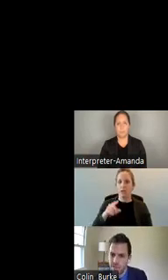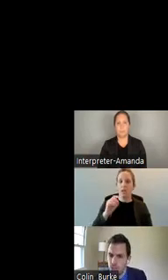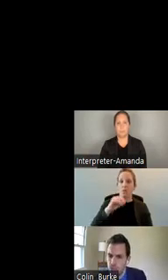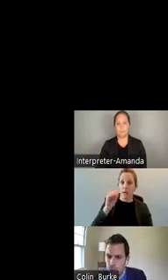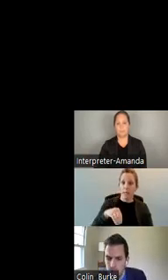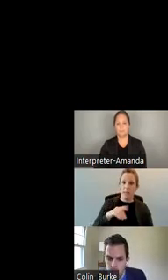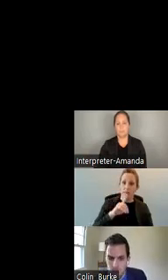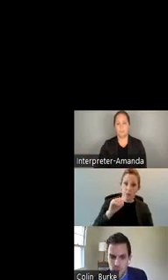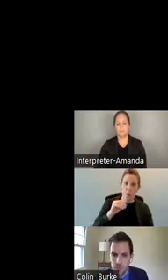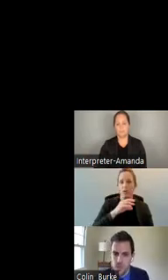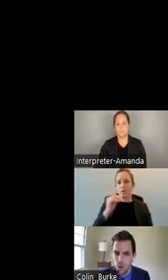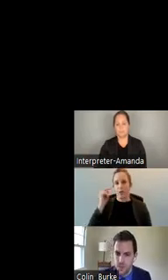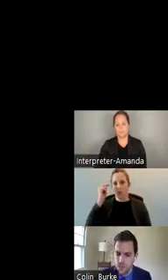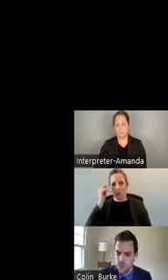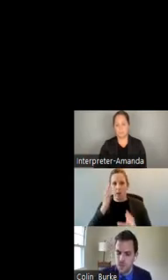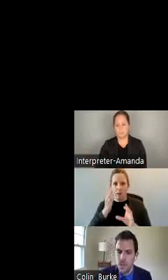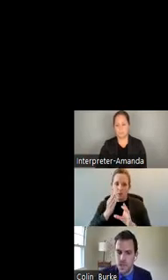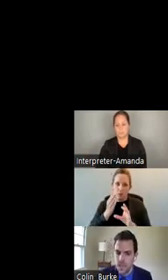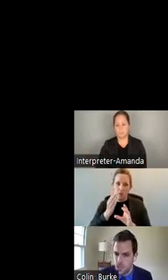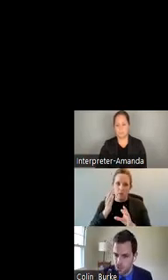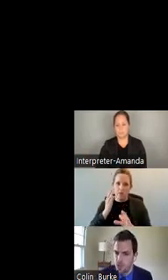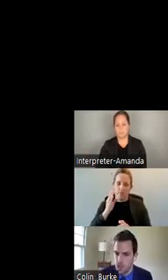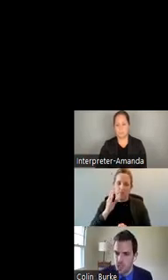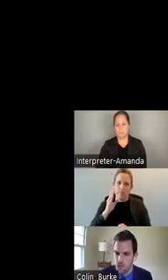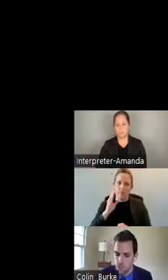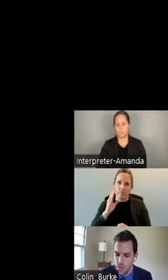dysfunction among Music Experience and homelessness in this transitional age group